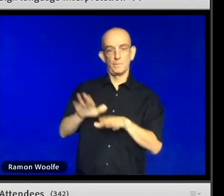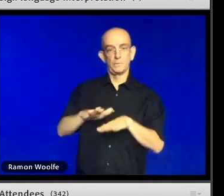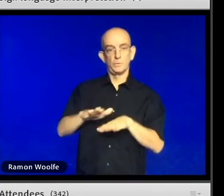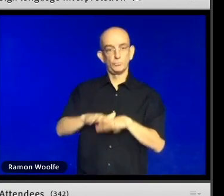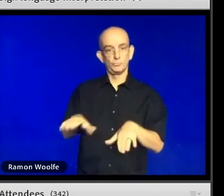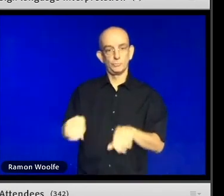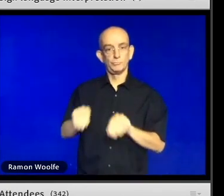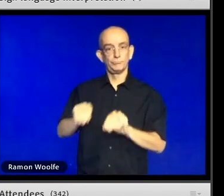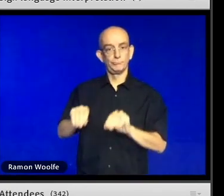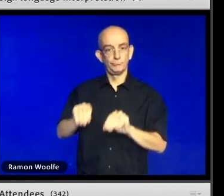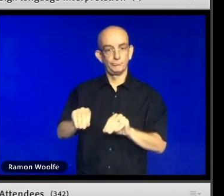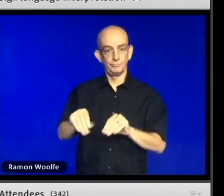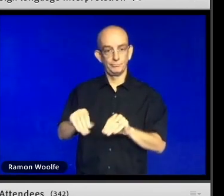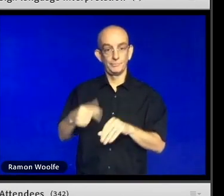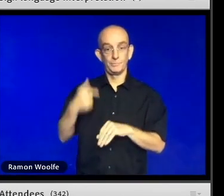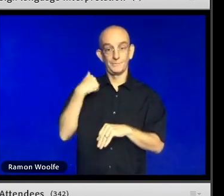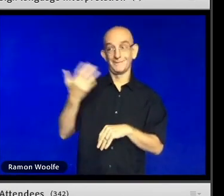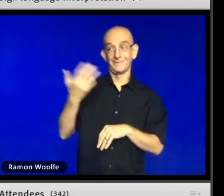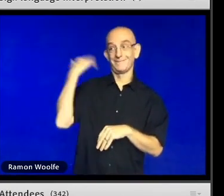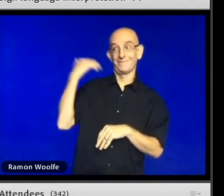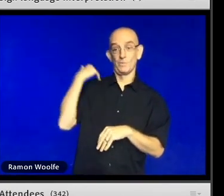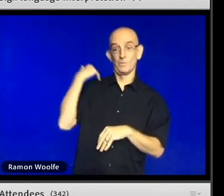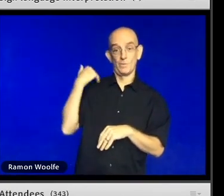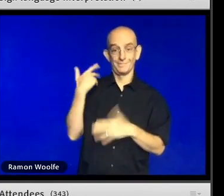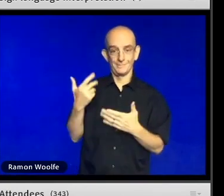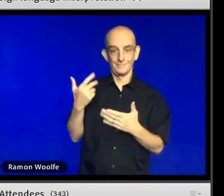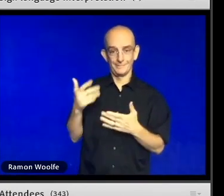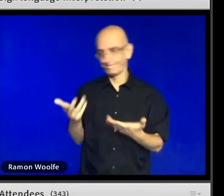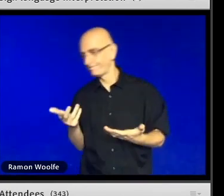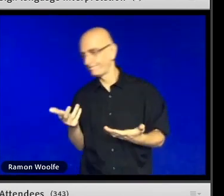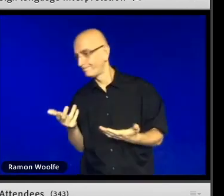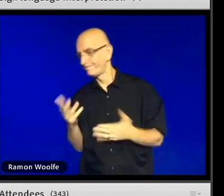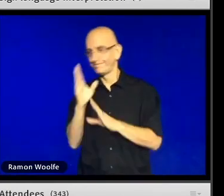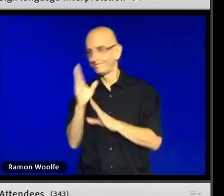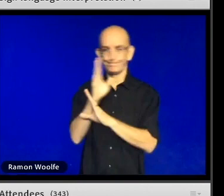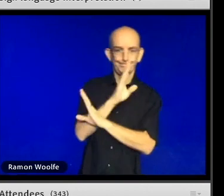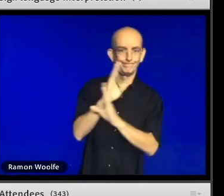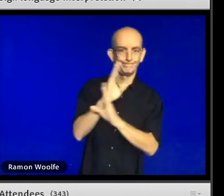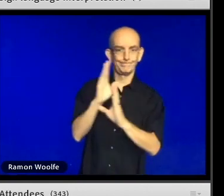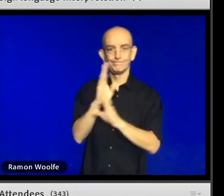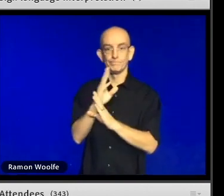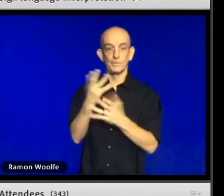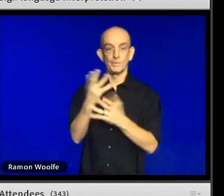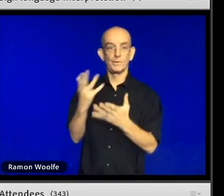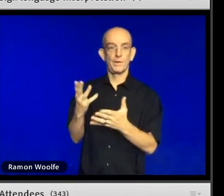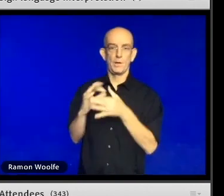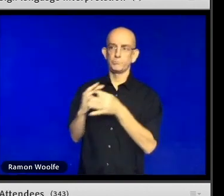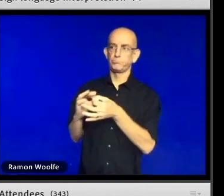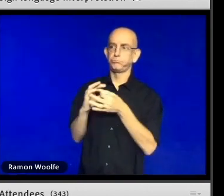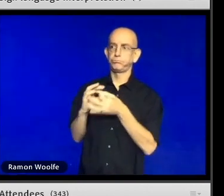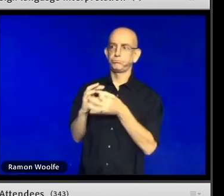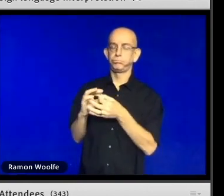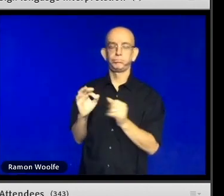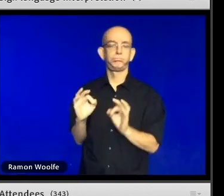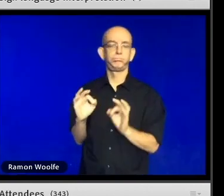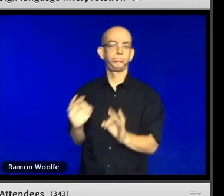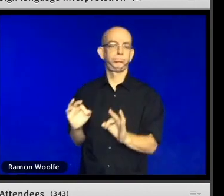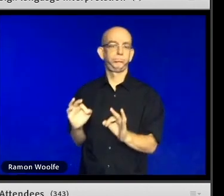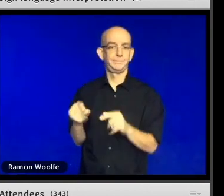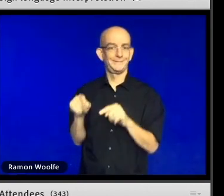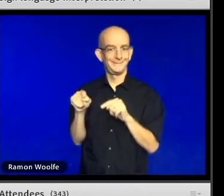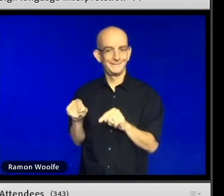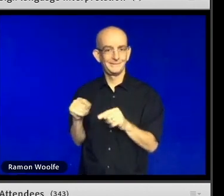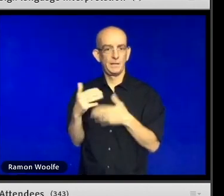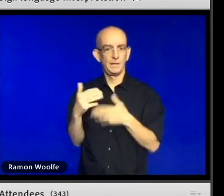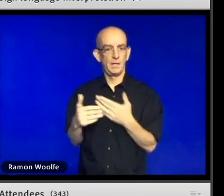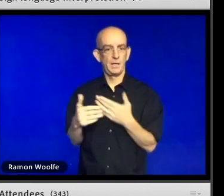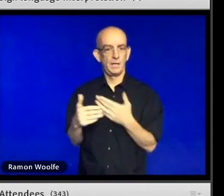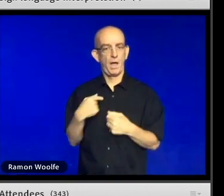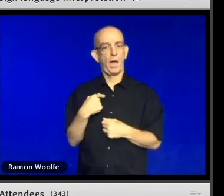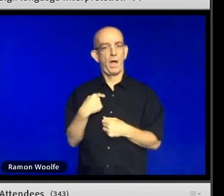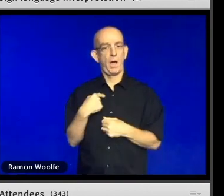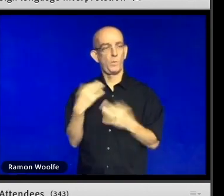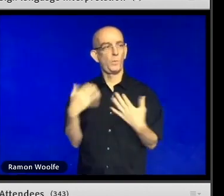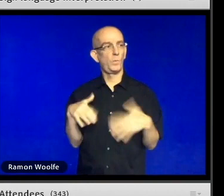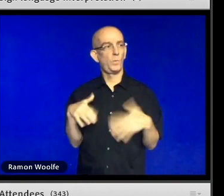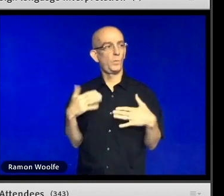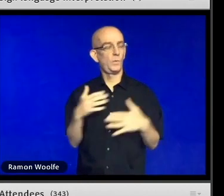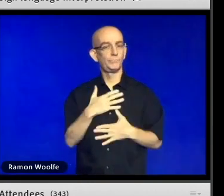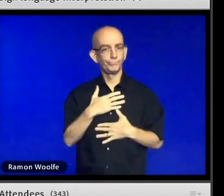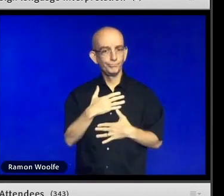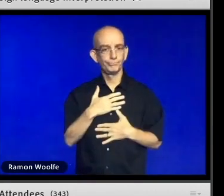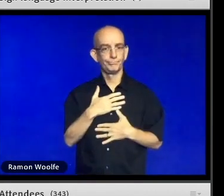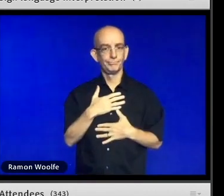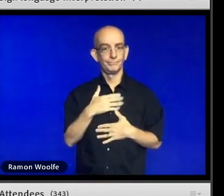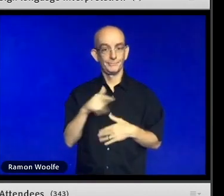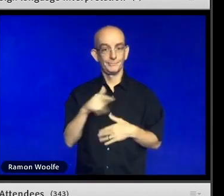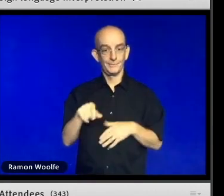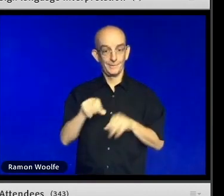today, a few really great examples. But there were many others of the inclusive response